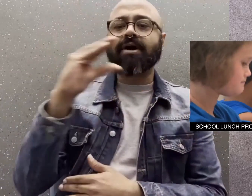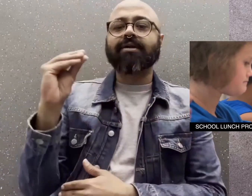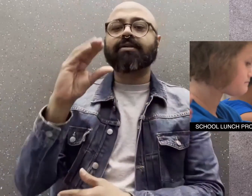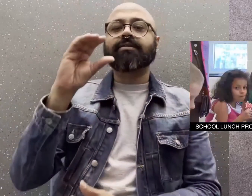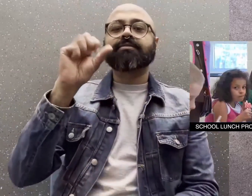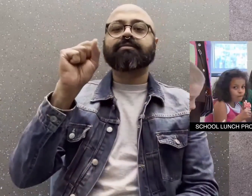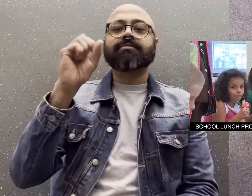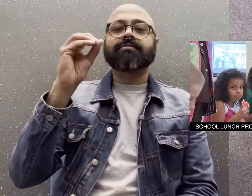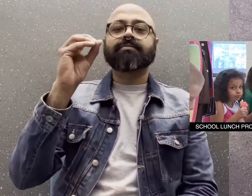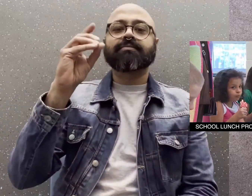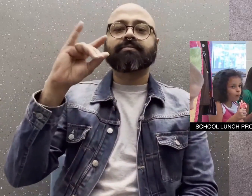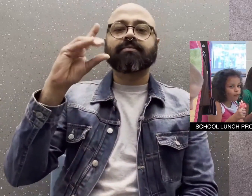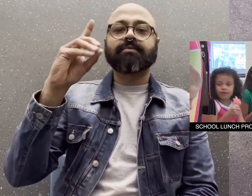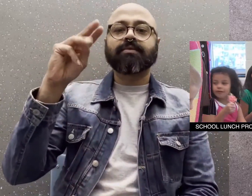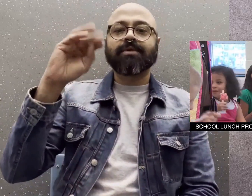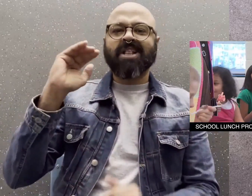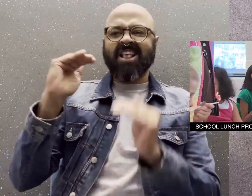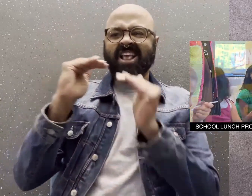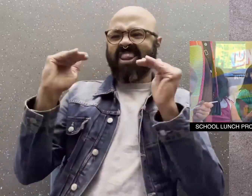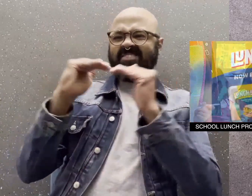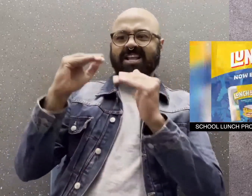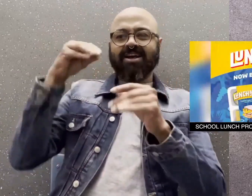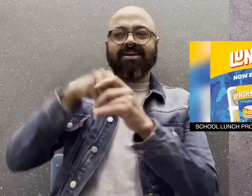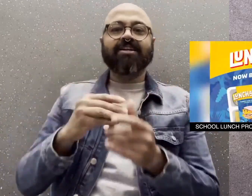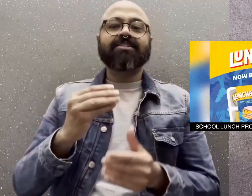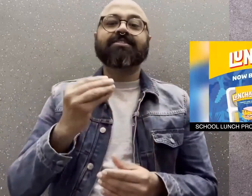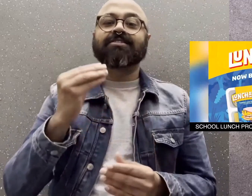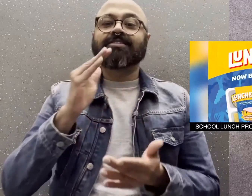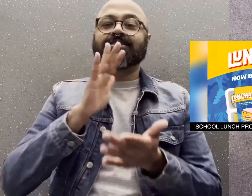sodium levels in school provided lunches.